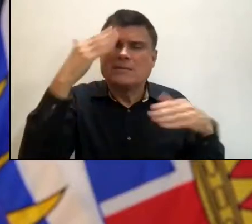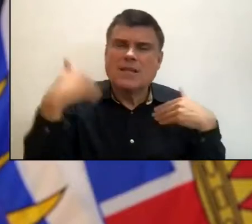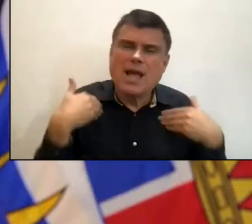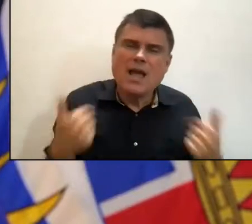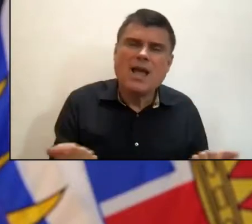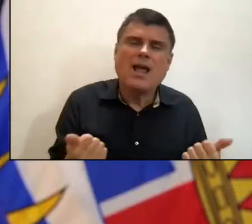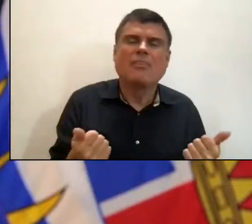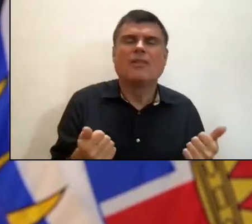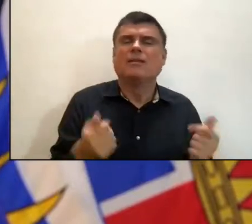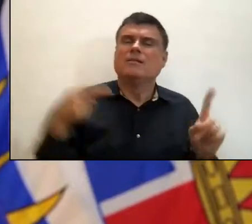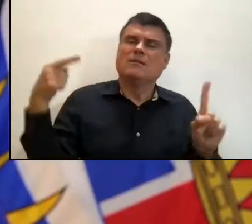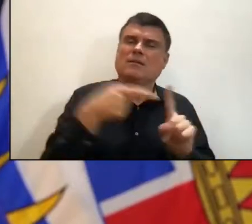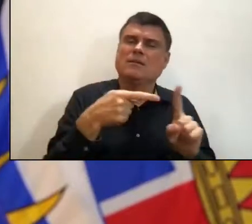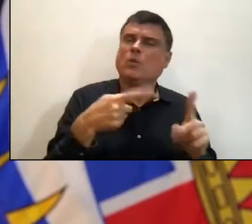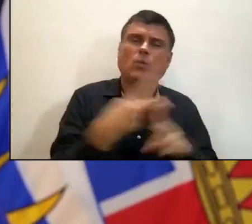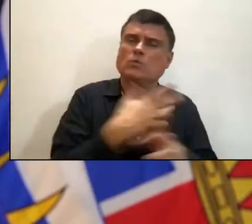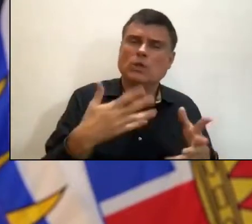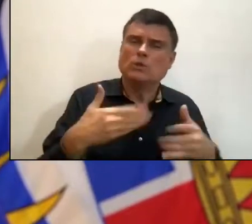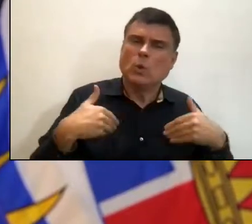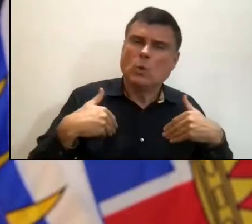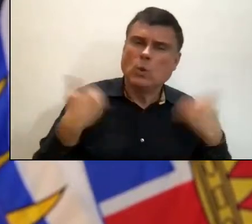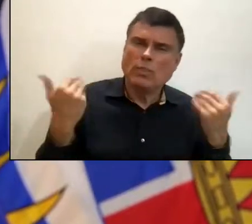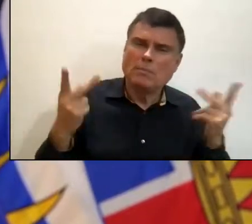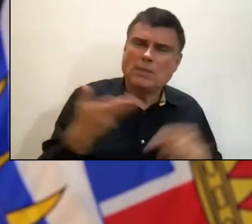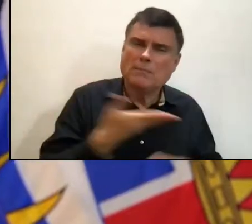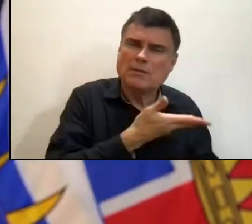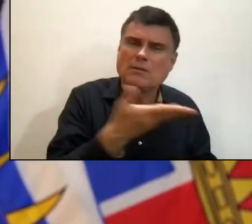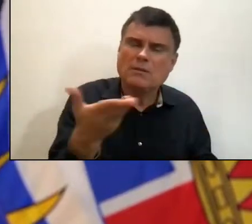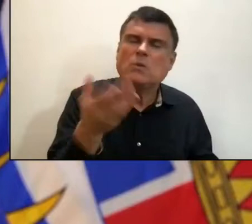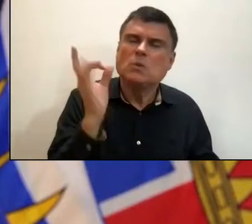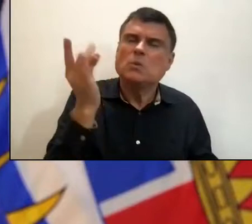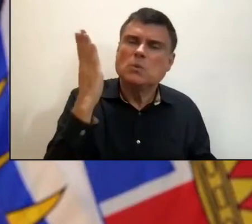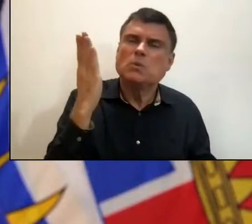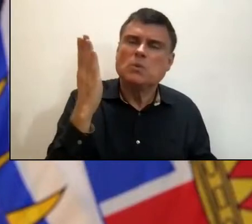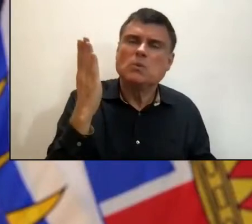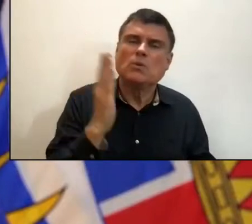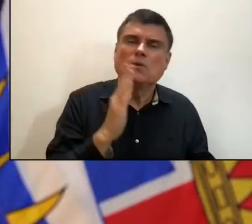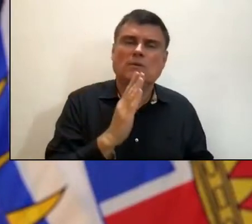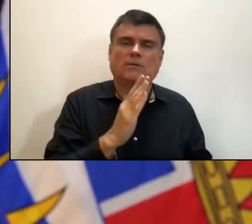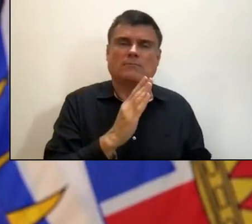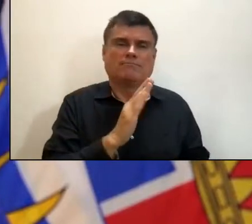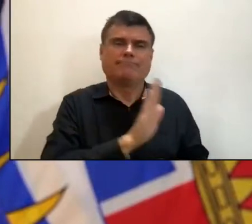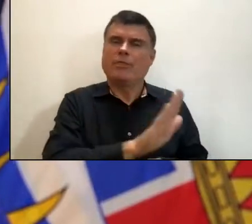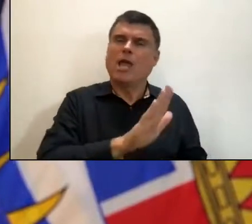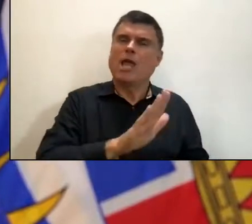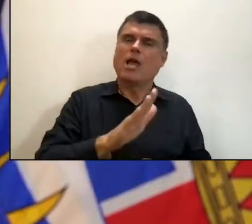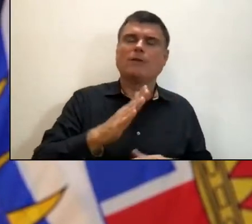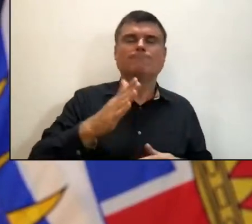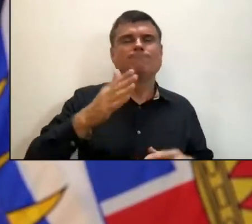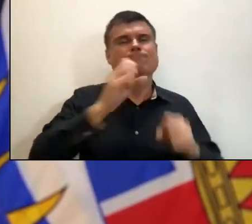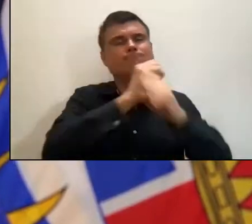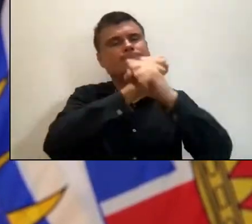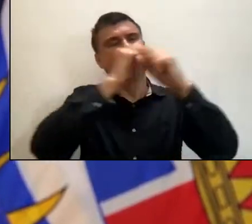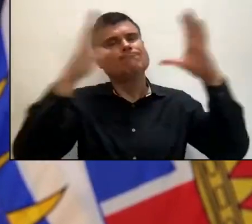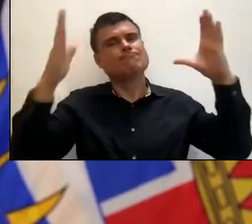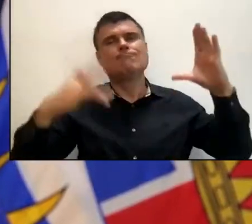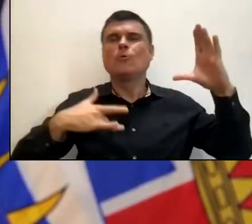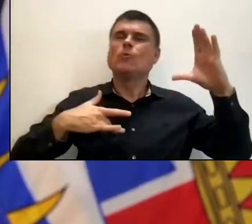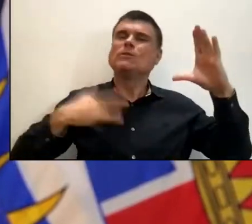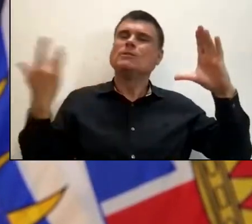people, young adults. Knowing what we have been through with everything else